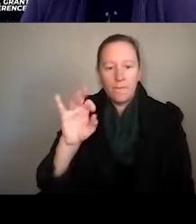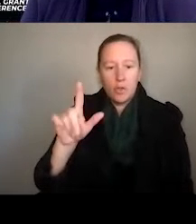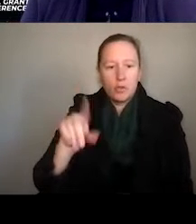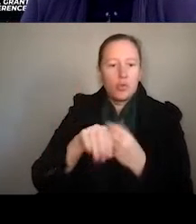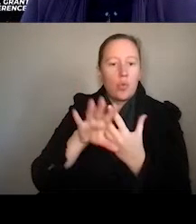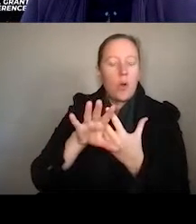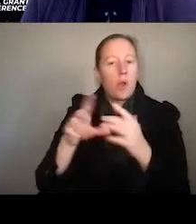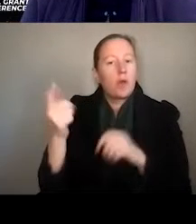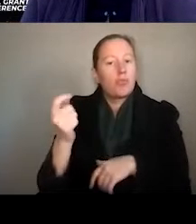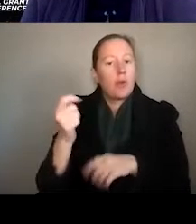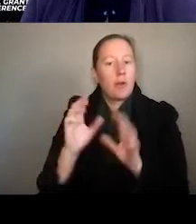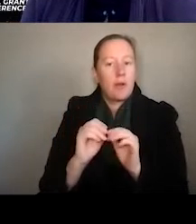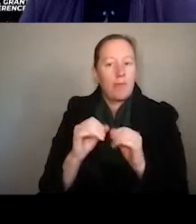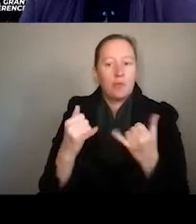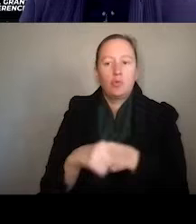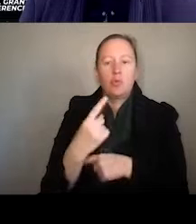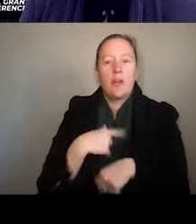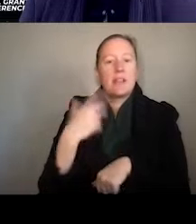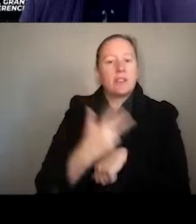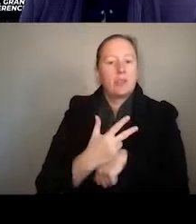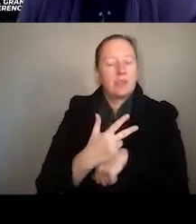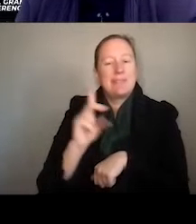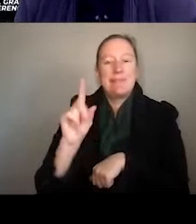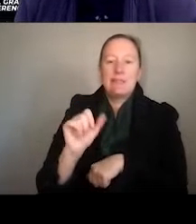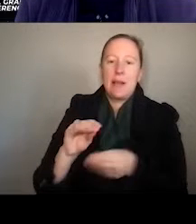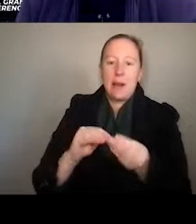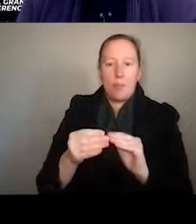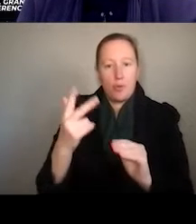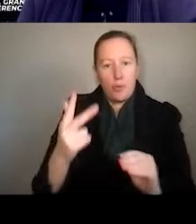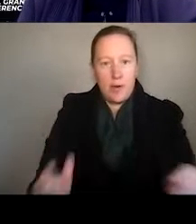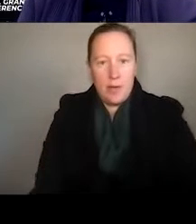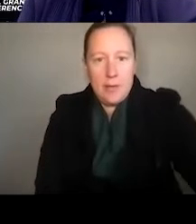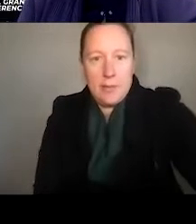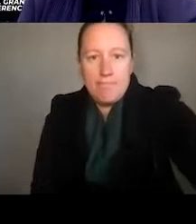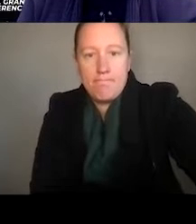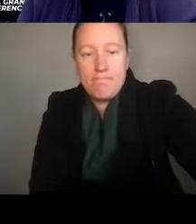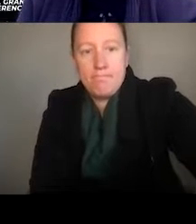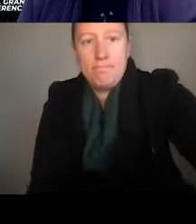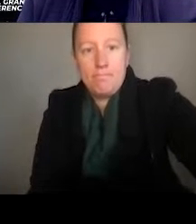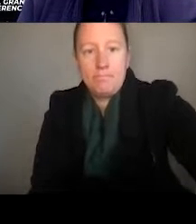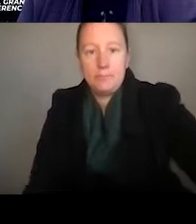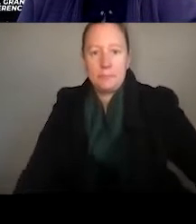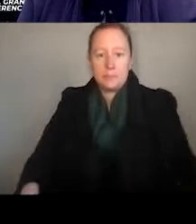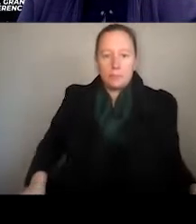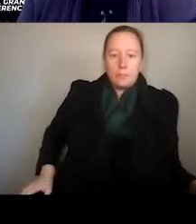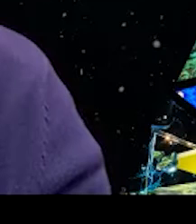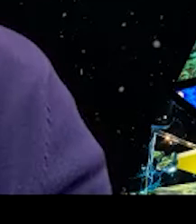the FALL 2023 NSF Virtual Grants Conference. This is the third day of the conference.